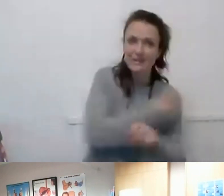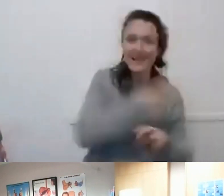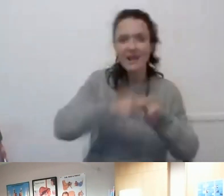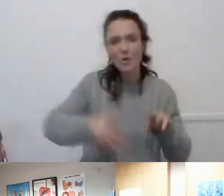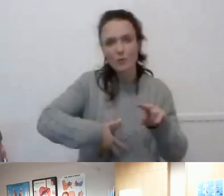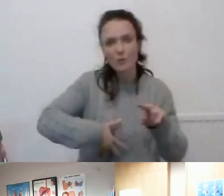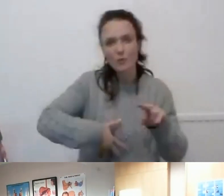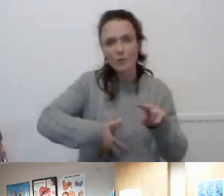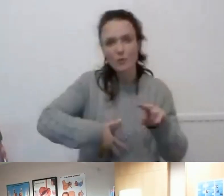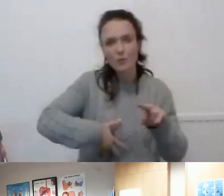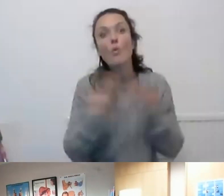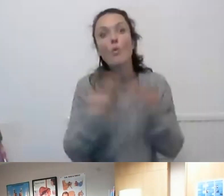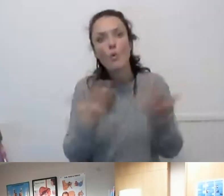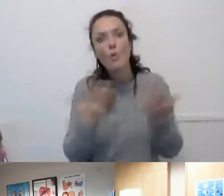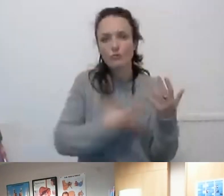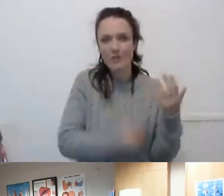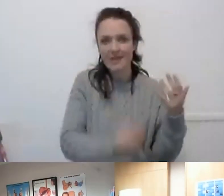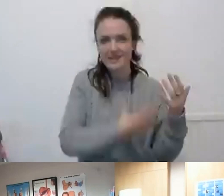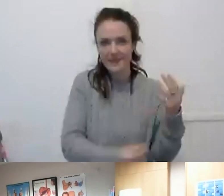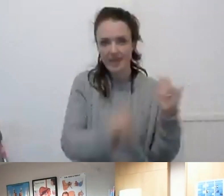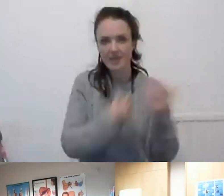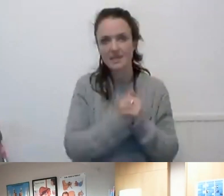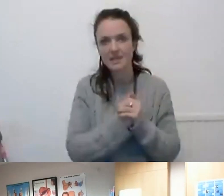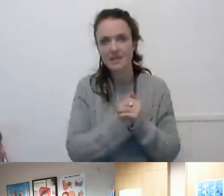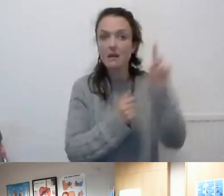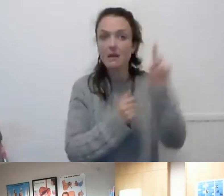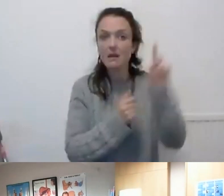Having looked at what other countries are doing. So America has taken the other other approach here